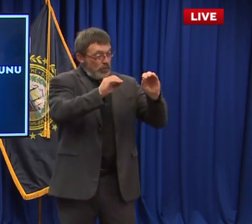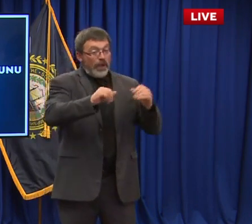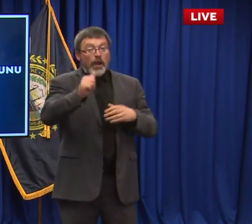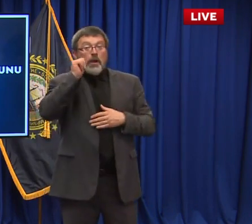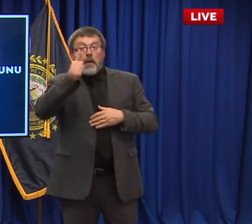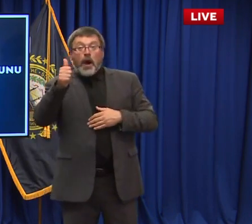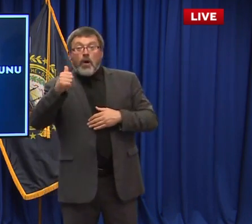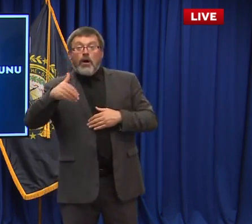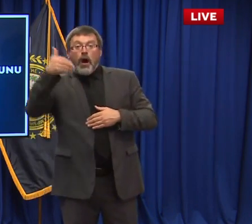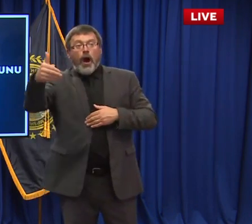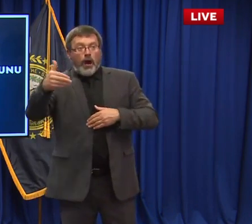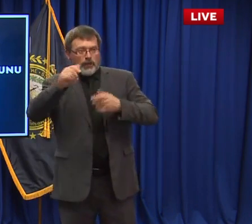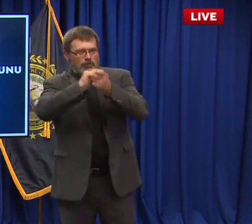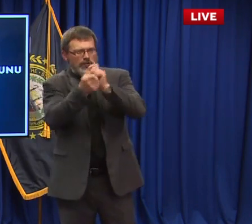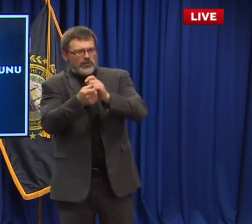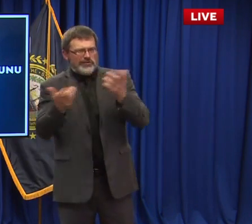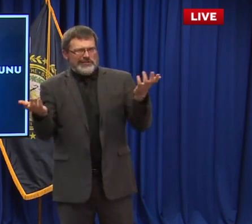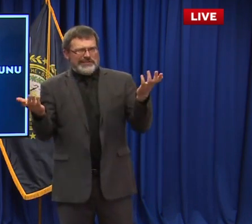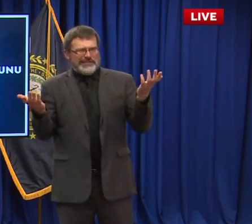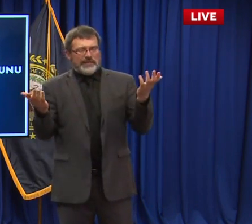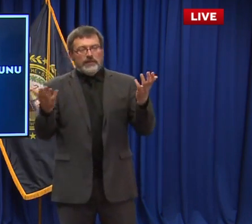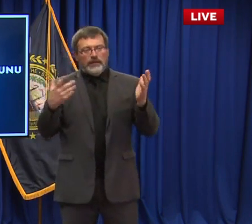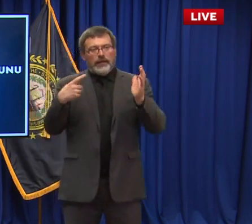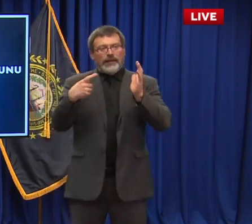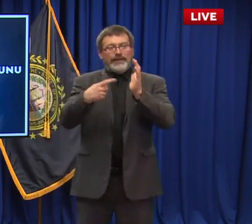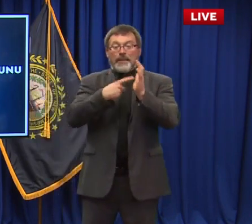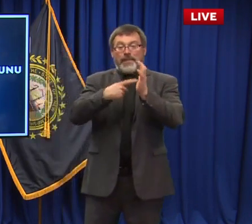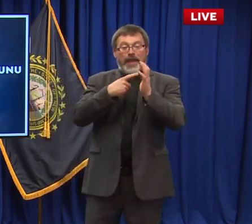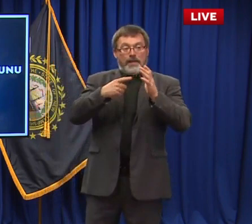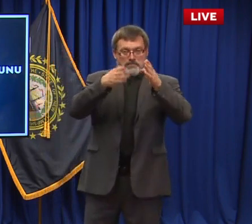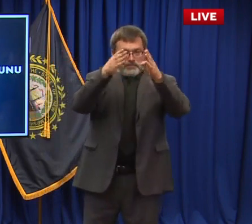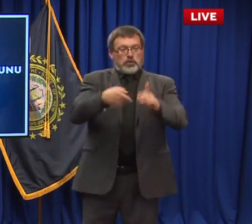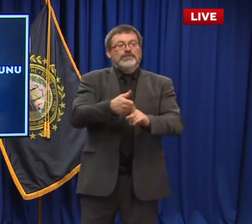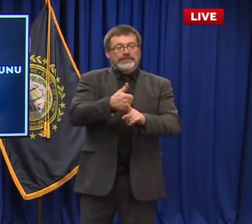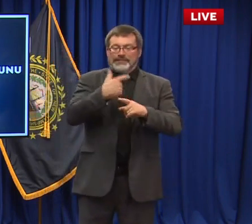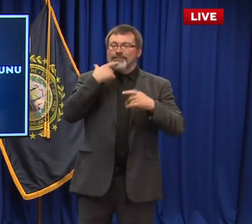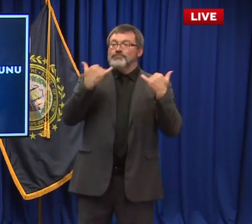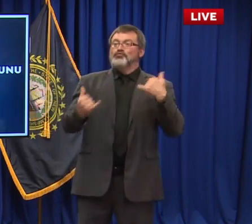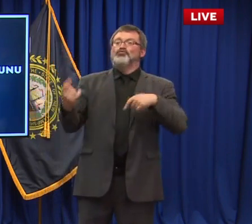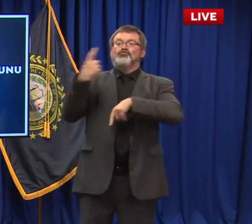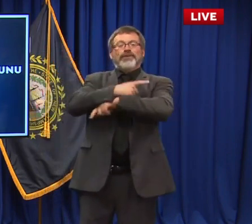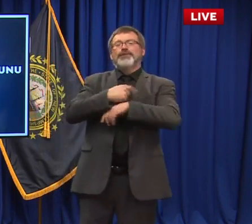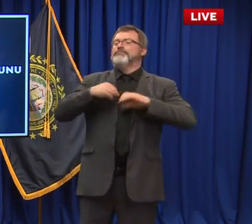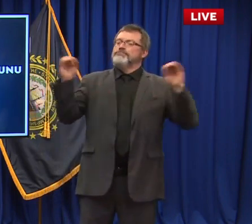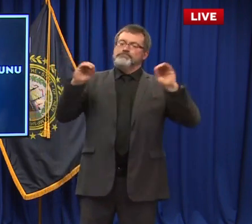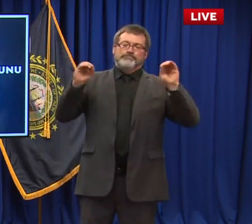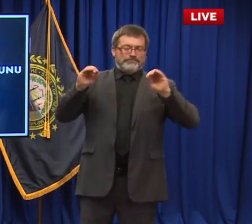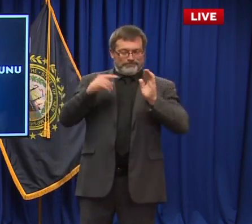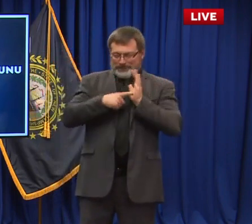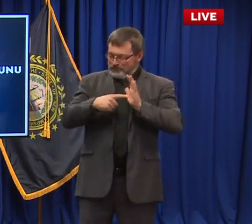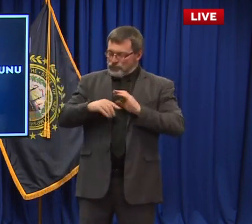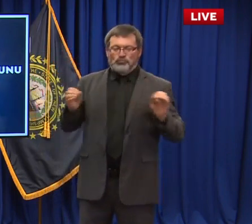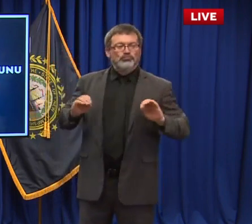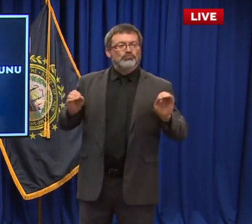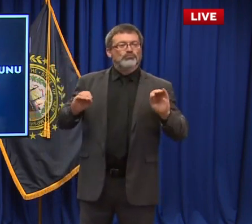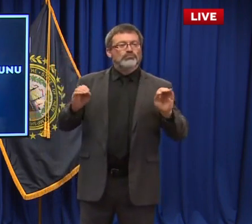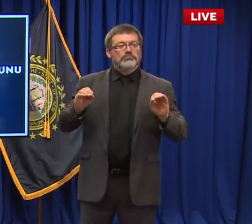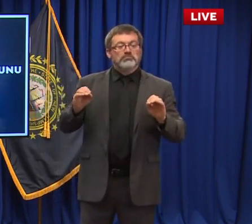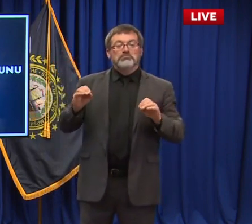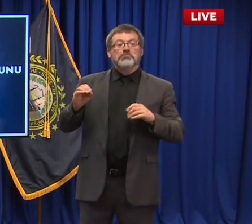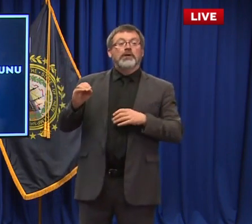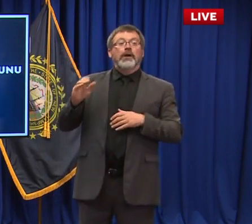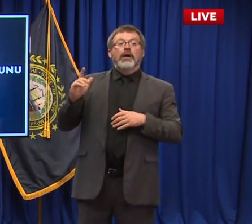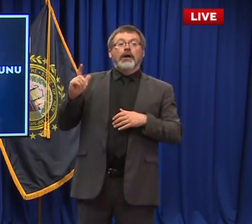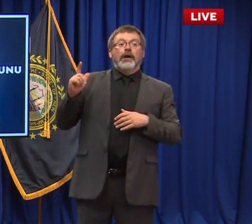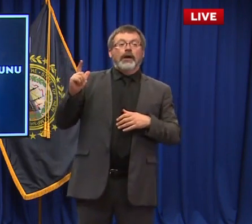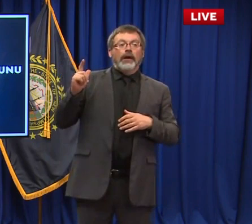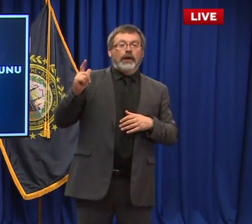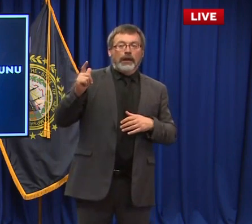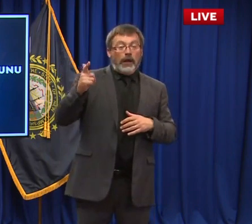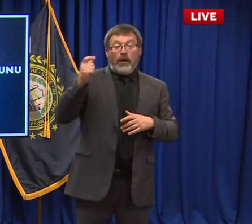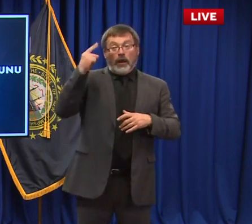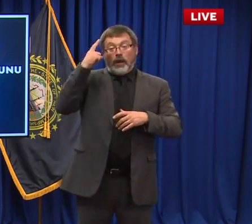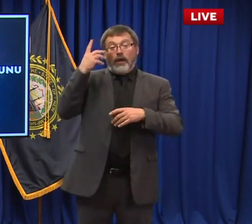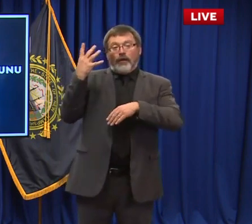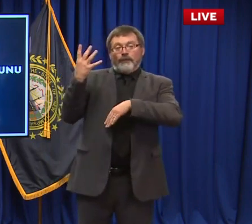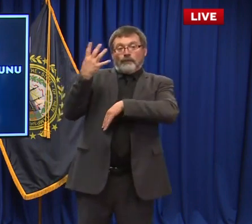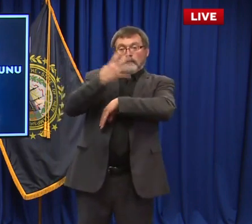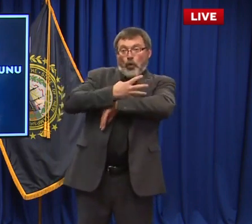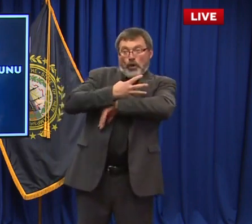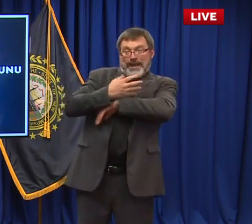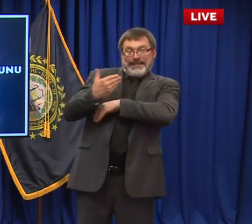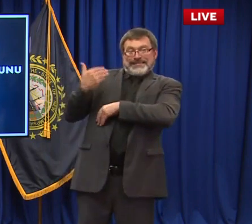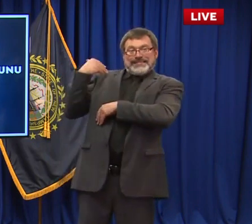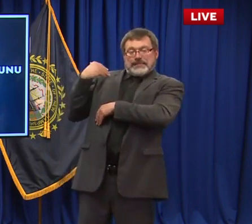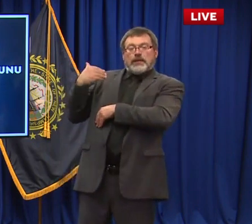OFTENTIMES WHAT WE GET IS, "I AM ABOUT IT TODAY BUT I KIND OF HAD A LITTLE BIT OF A SORE THROAT LIKE FOUR DAYS AGO." SO IS THAT SYMPTOMATIC OR NOT?